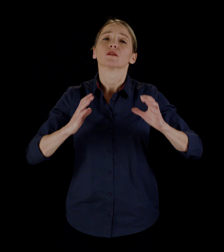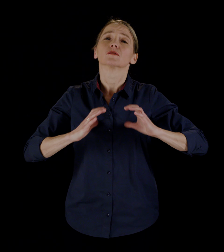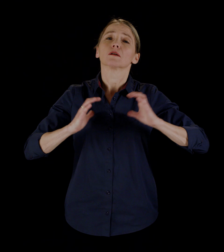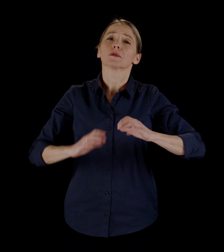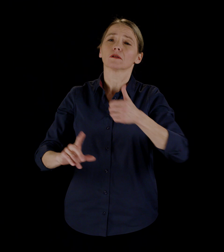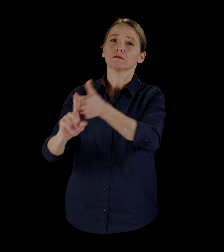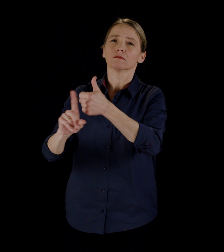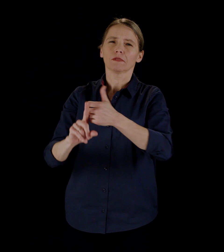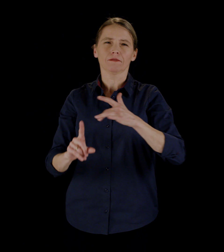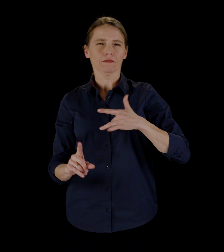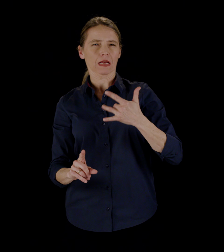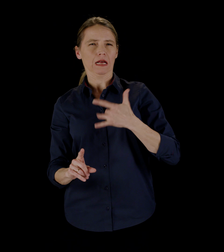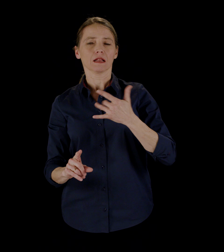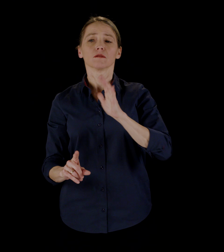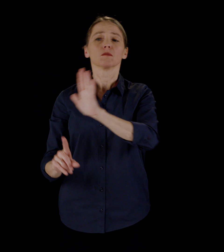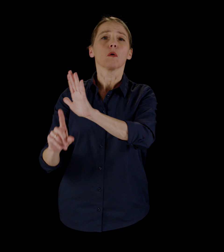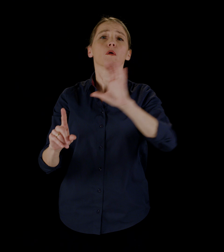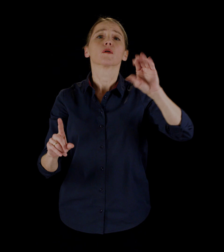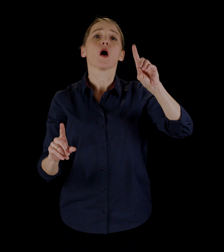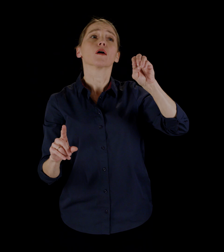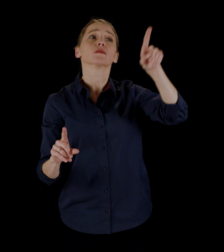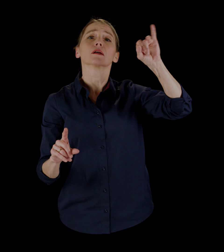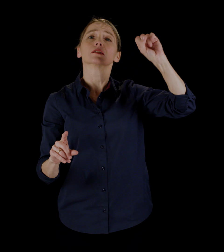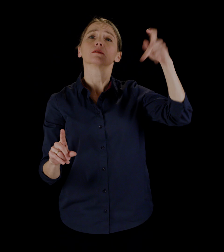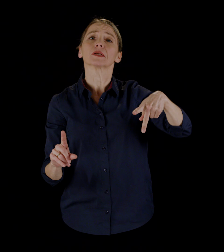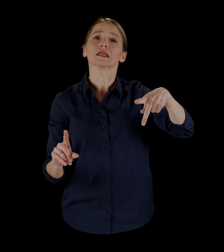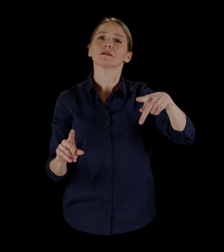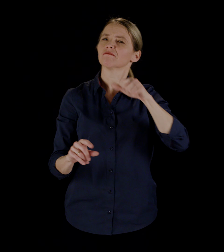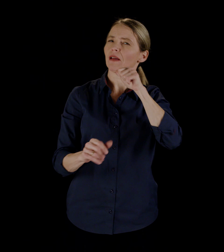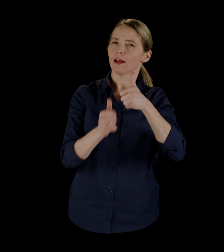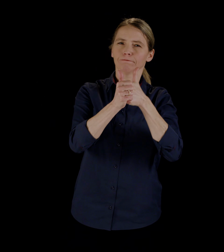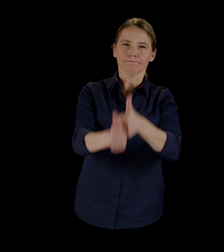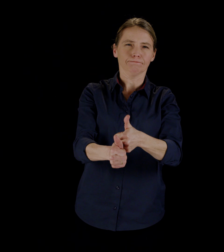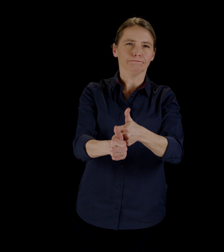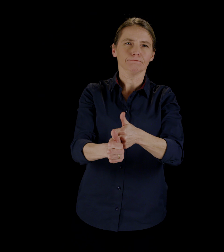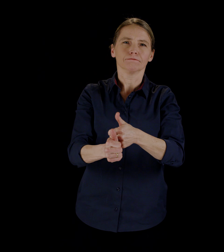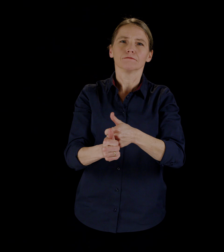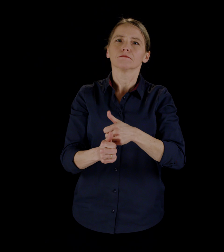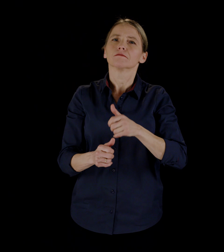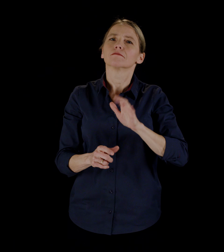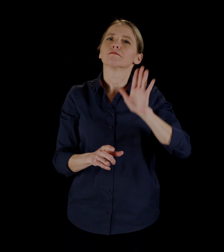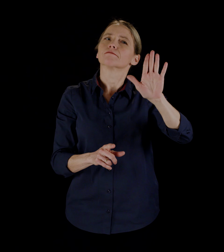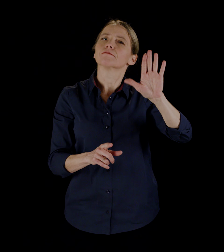A customer who believes that their Code ISP is not adhering to the Code must first try